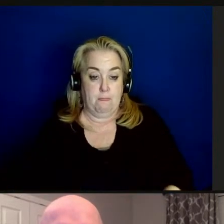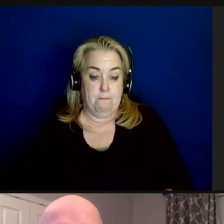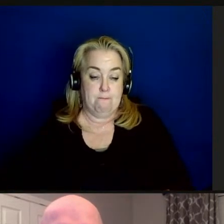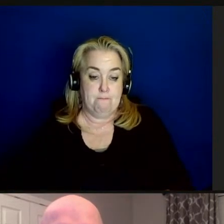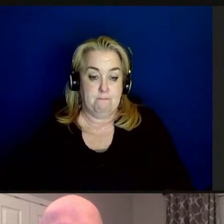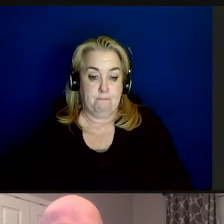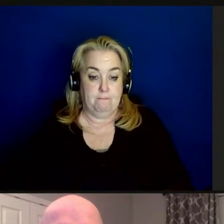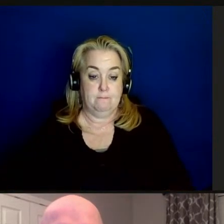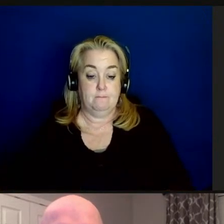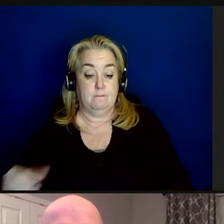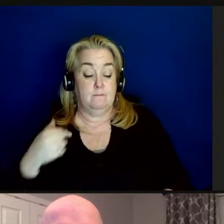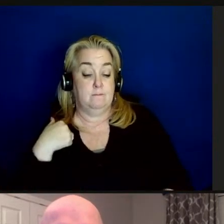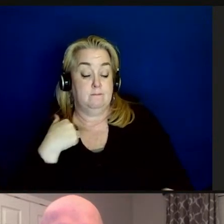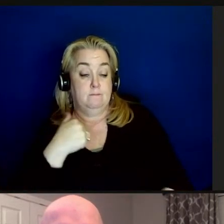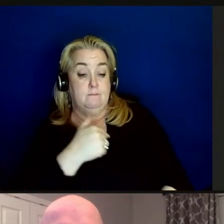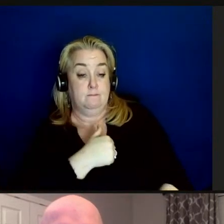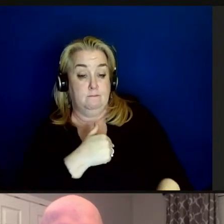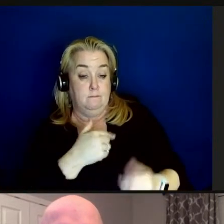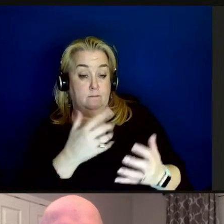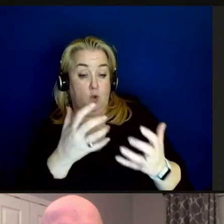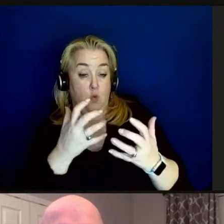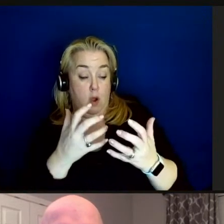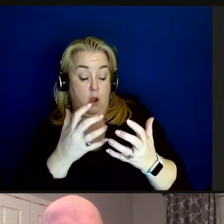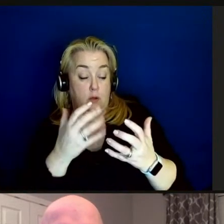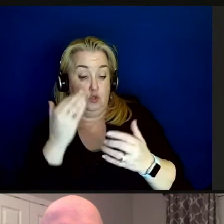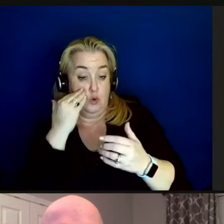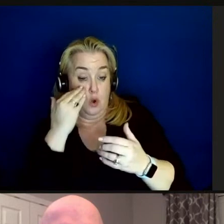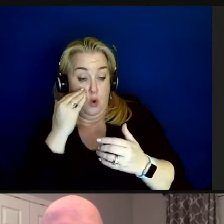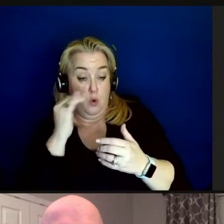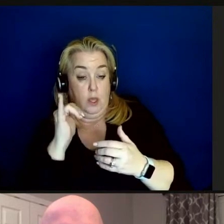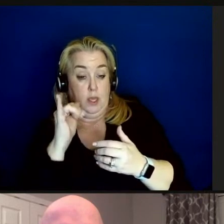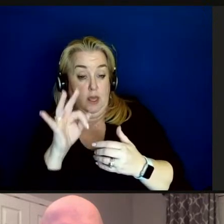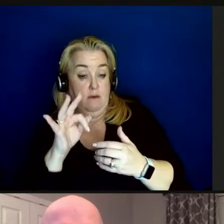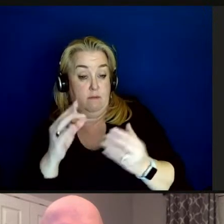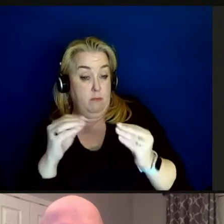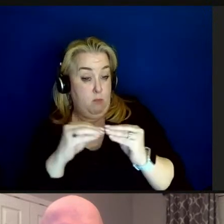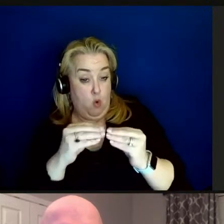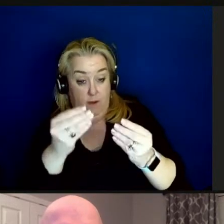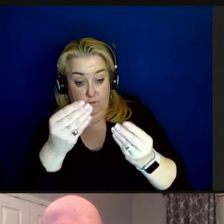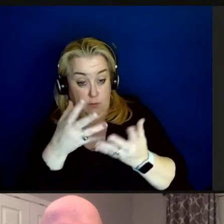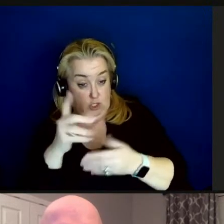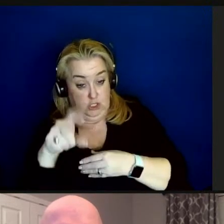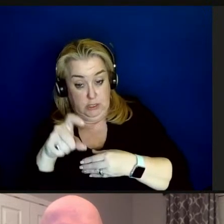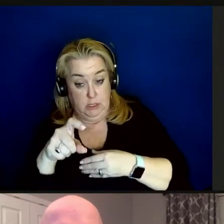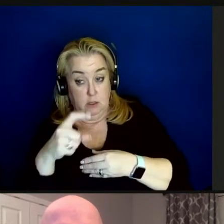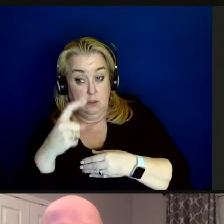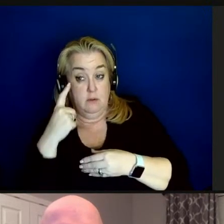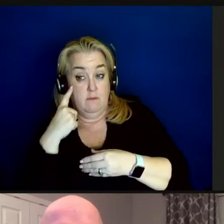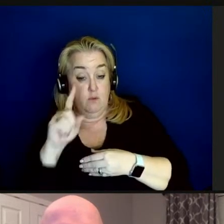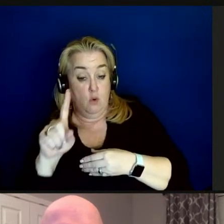IF IT'S GOING TO VOTERS THEY'RE